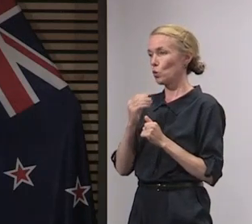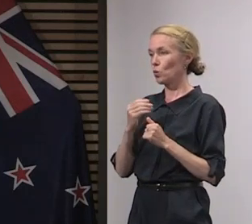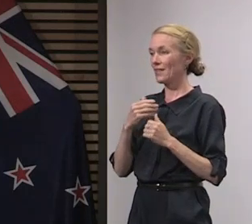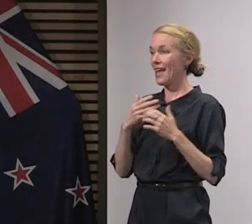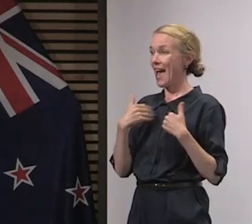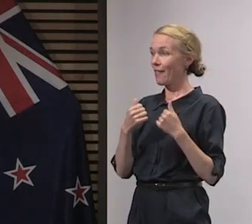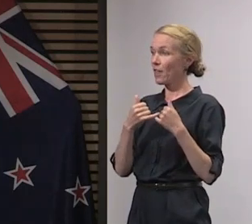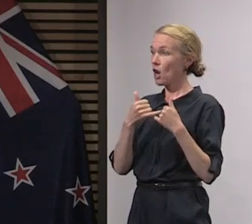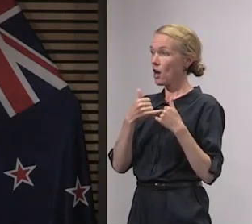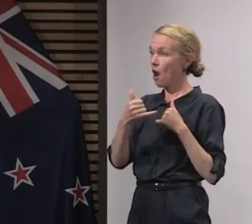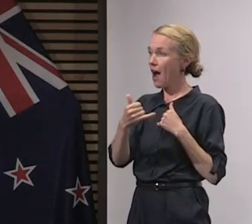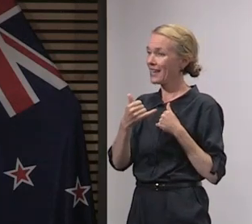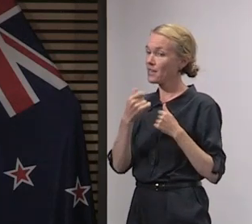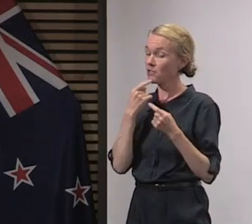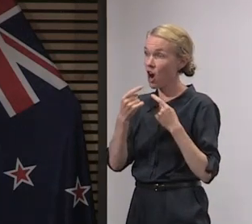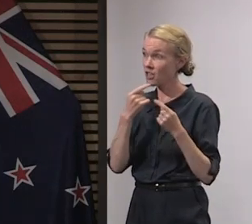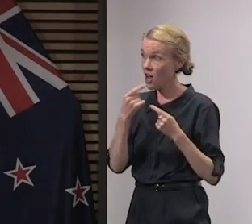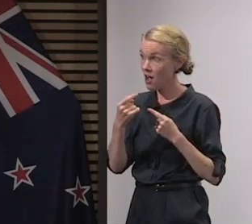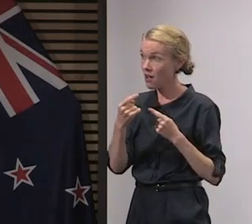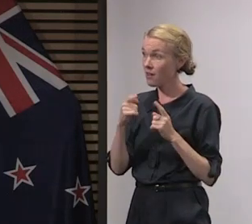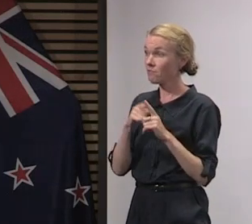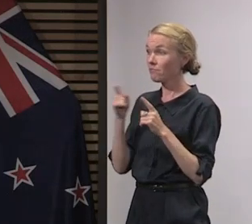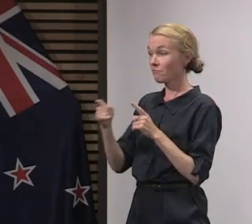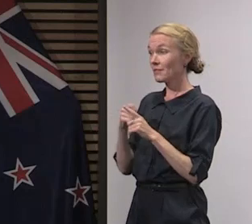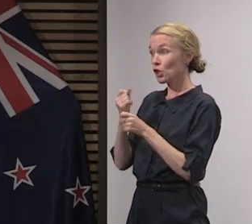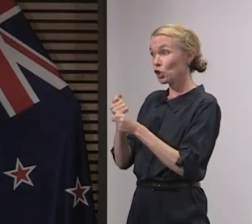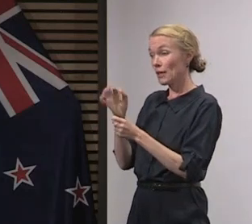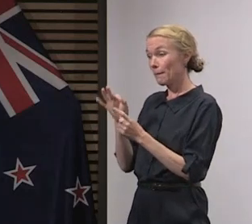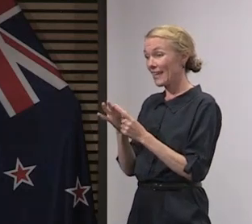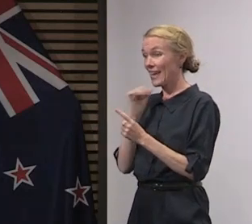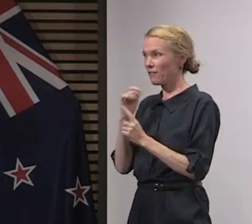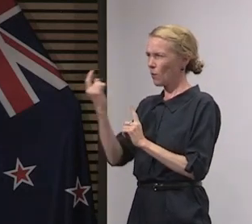survey 100,000 people to get any idea in the community. The